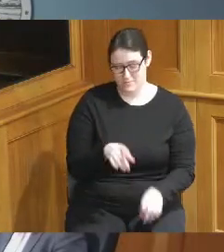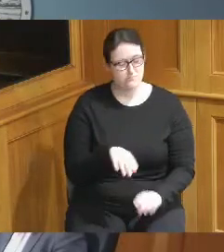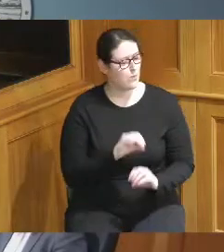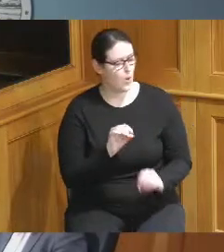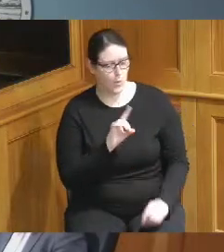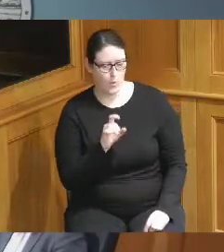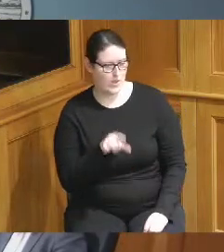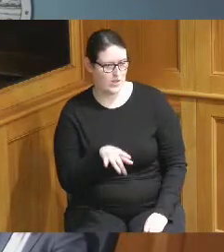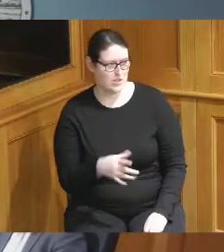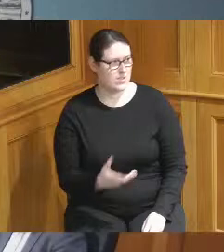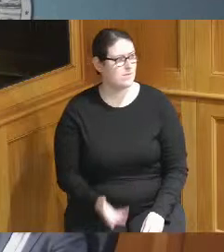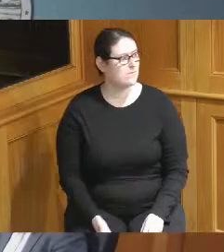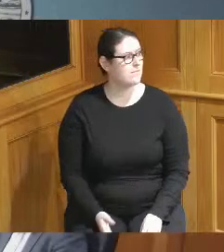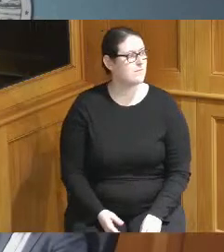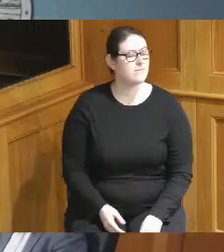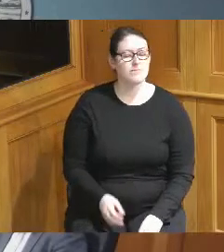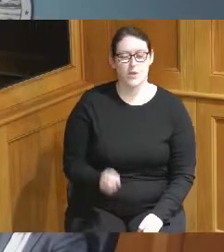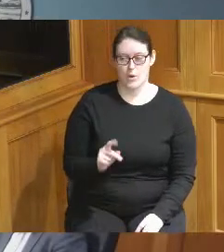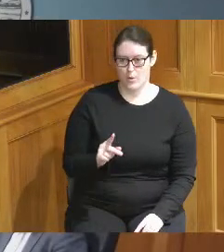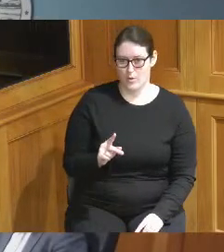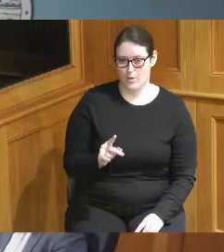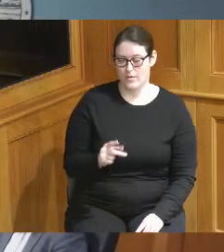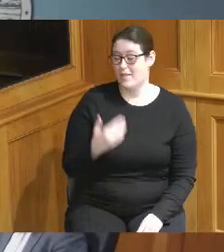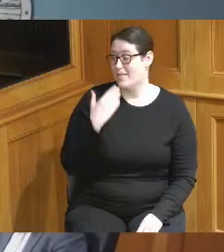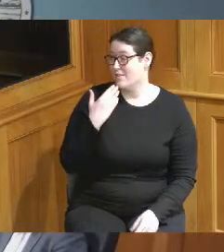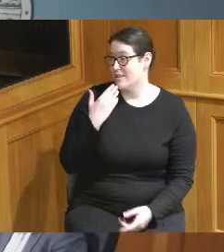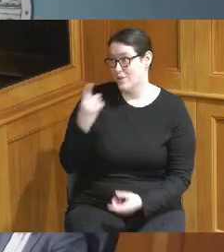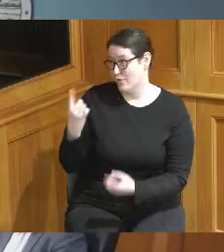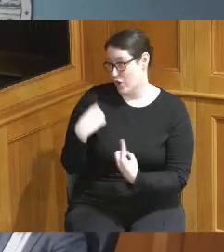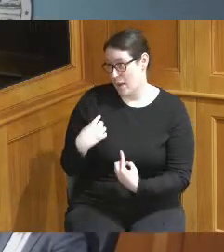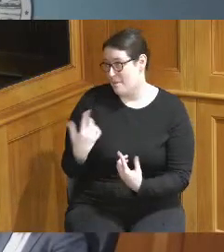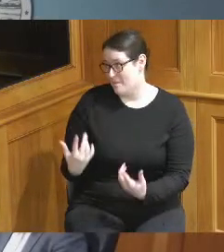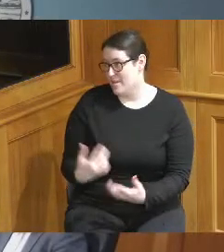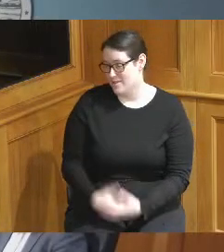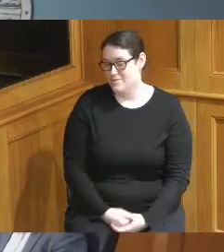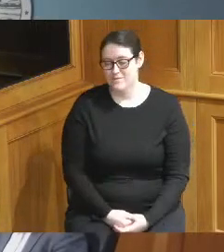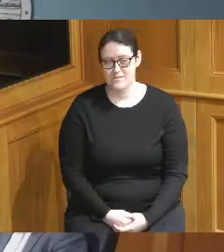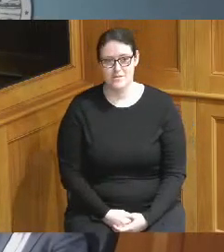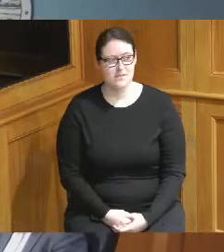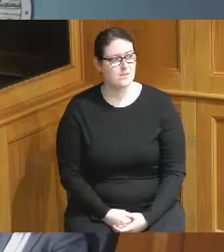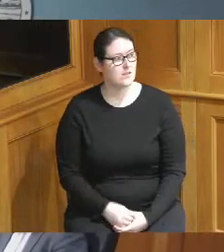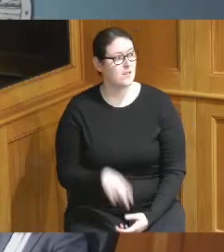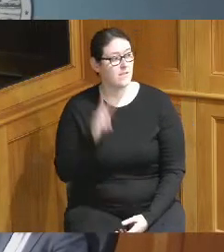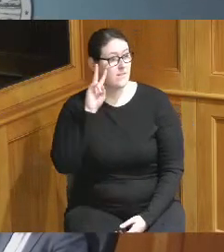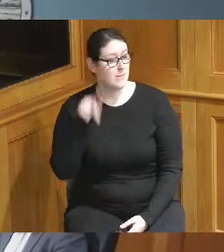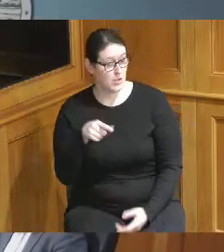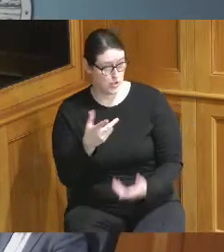25,000 of which relates to Administration 27 item 27 is the Municipal Court annual report